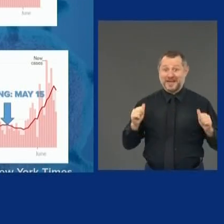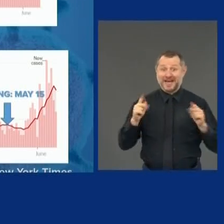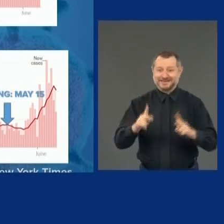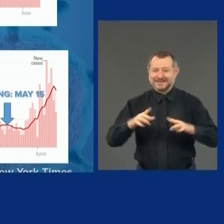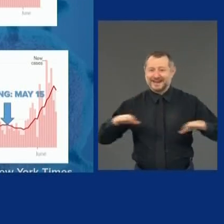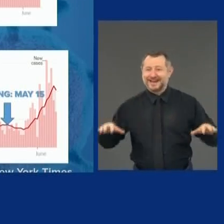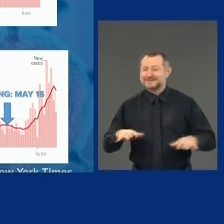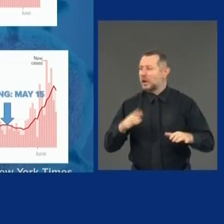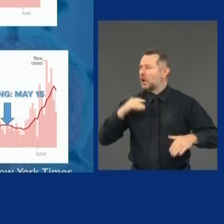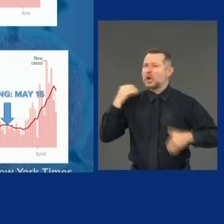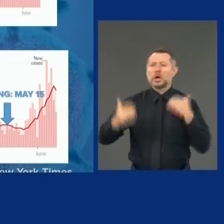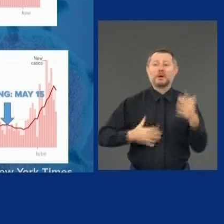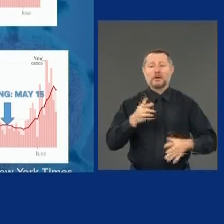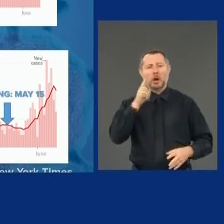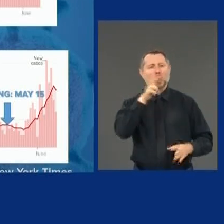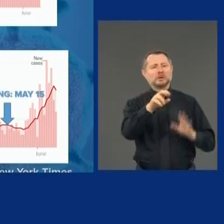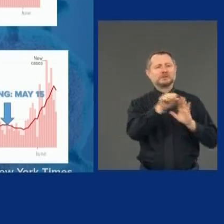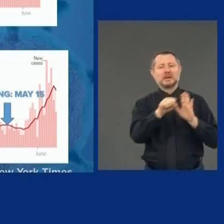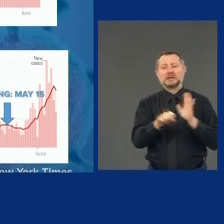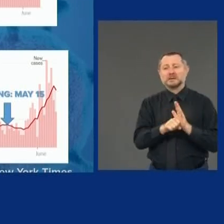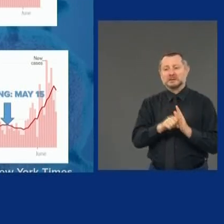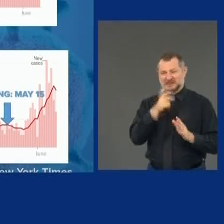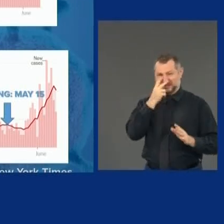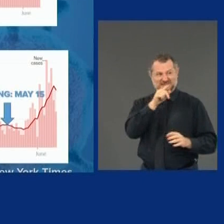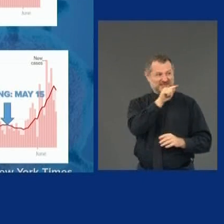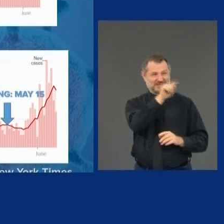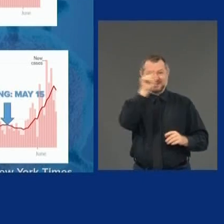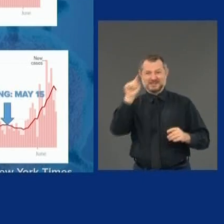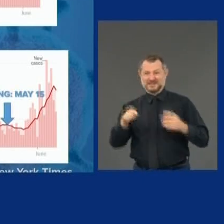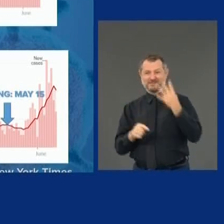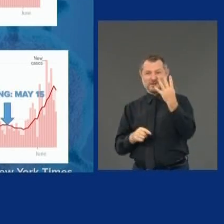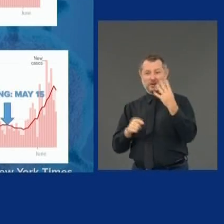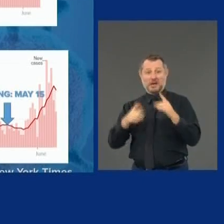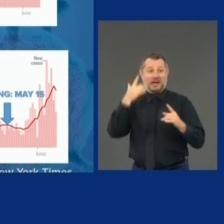POINT THAT INCREASES THE ACTIVITY.